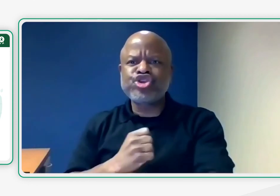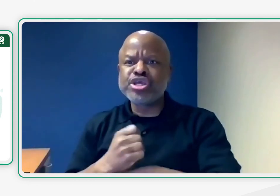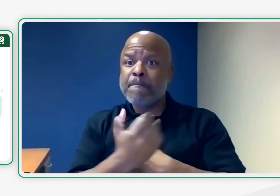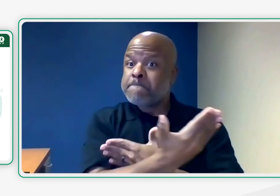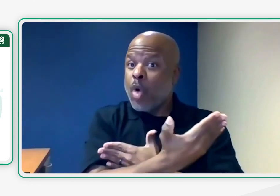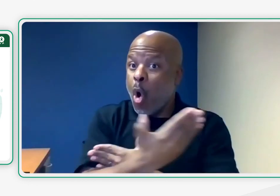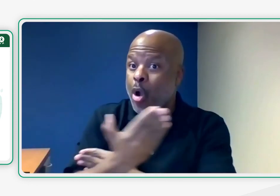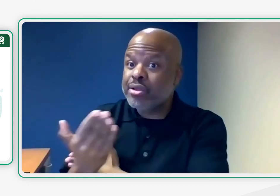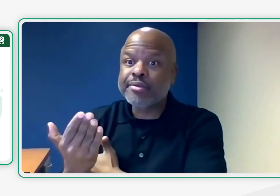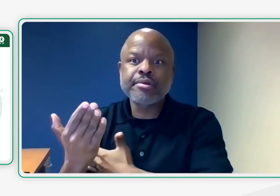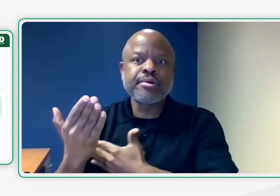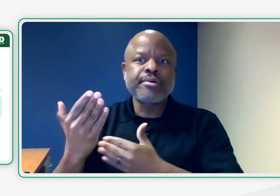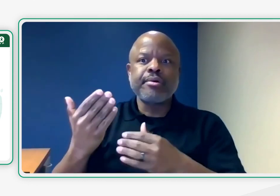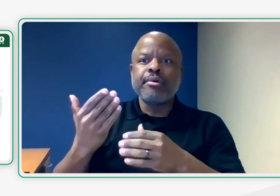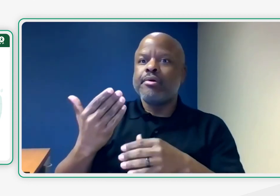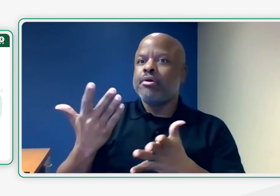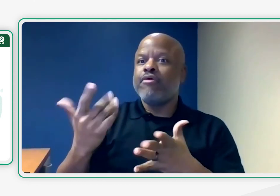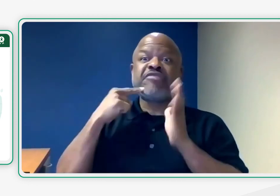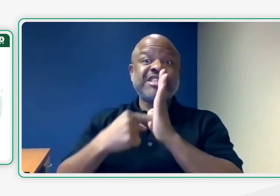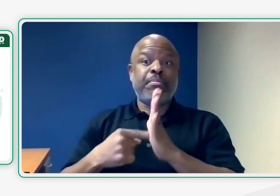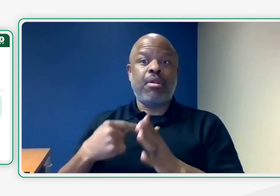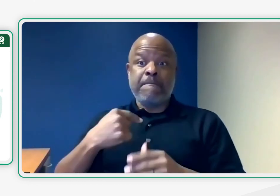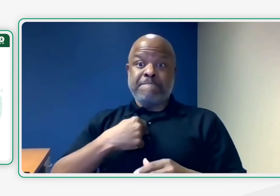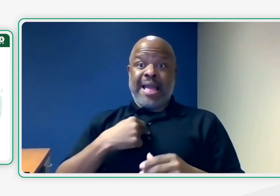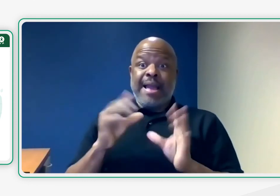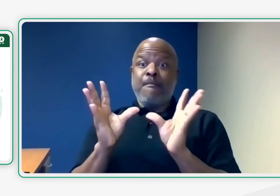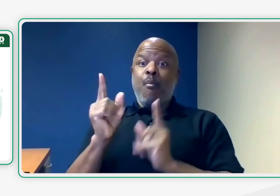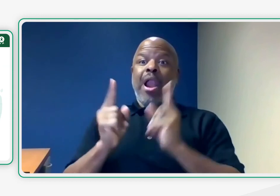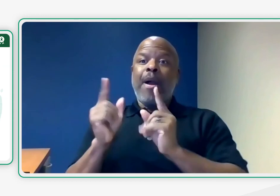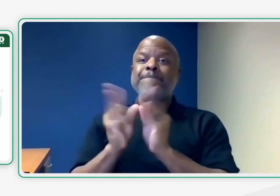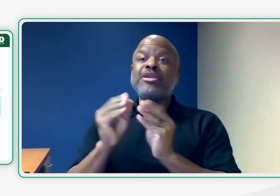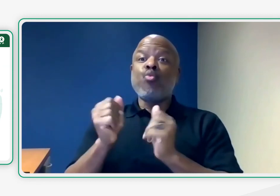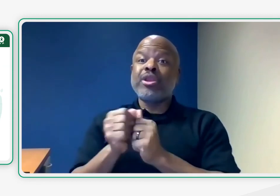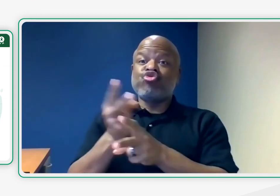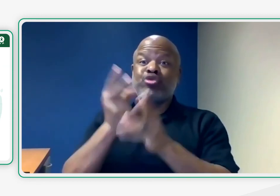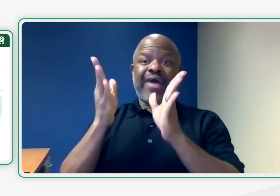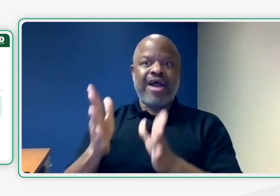by that time. Your bodily and, you know, cognitive function is actually stronger in the mornings. For